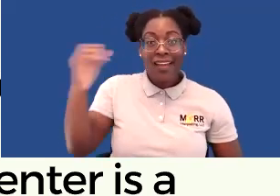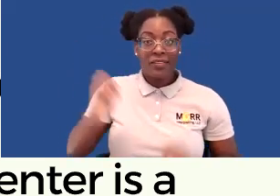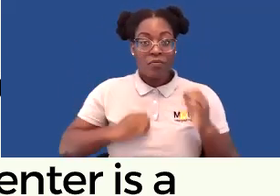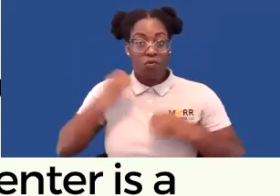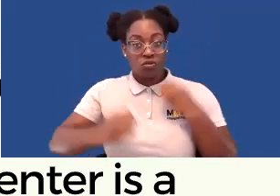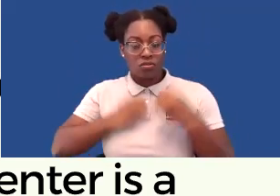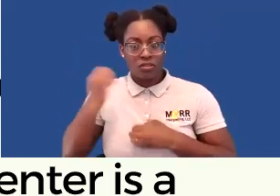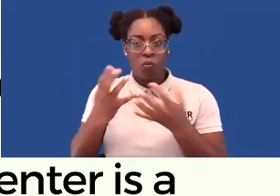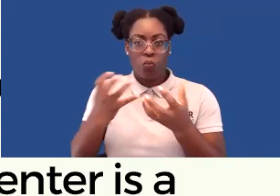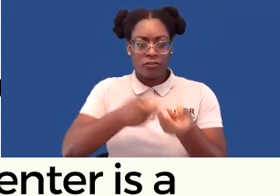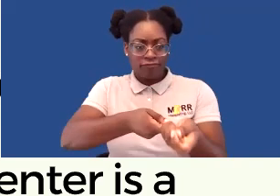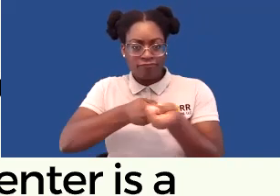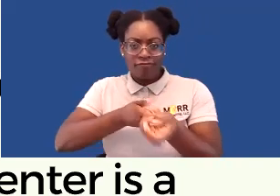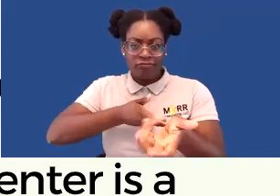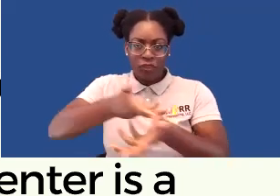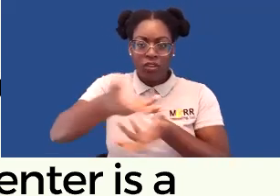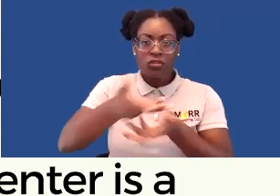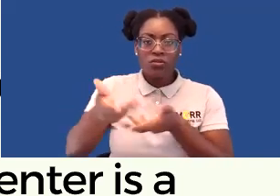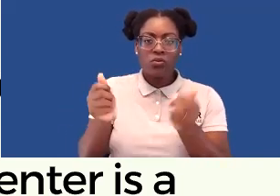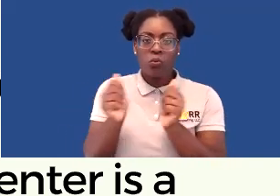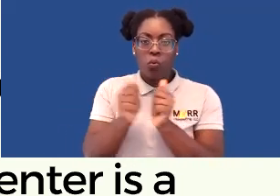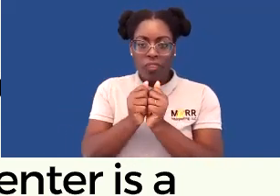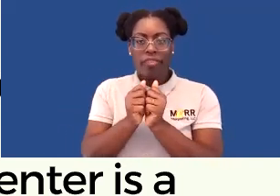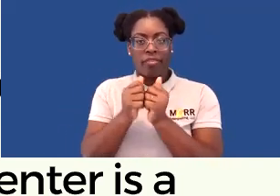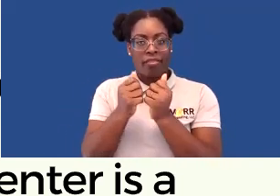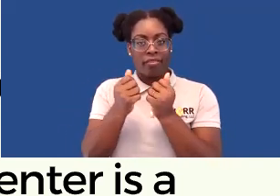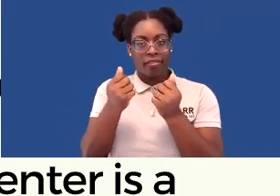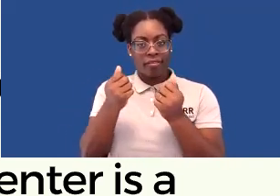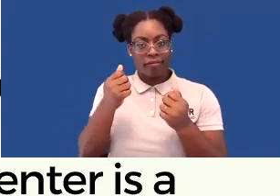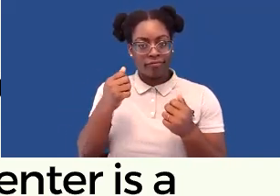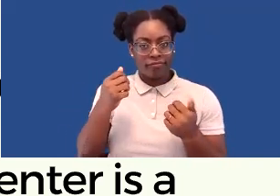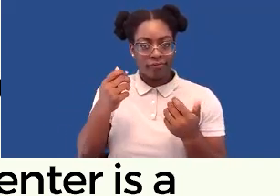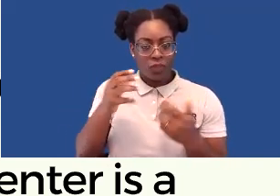as well as language and identity are intersected in such inseparable ways